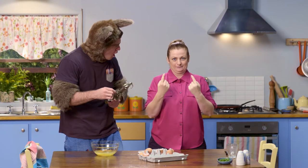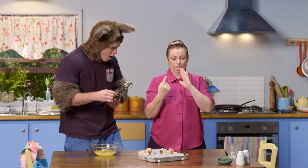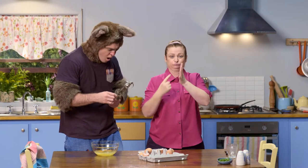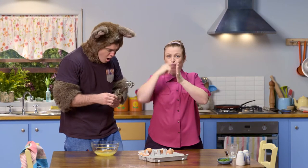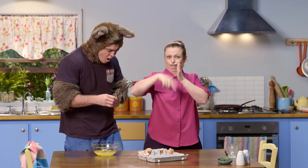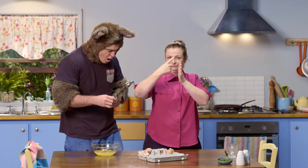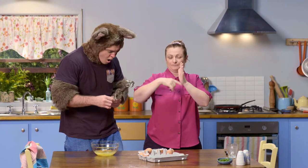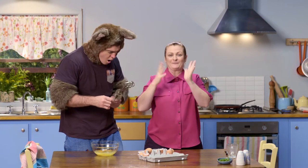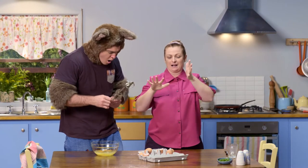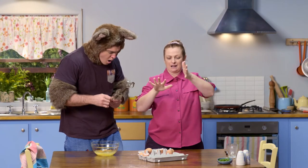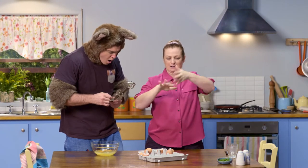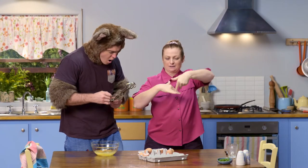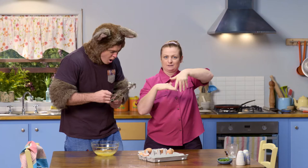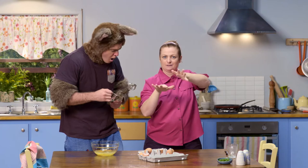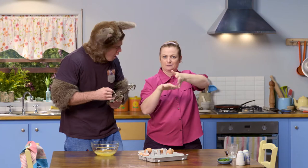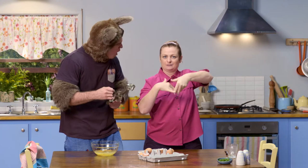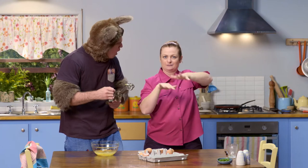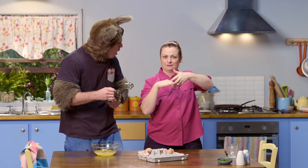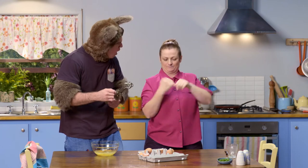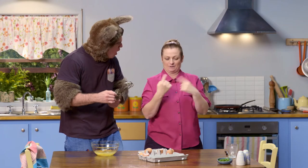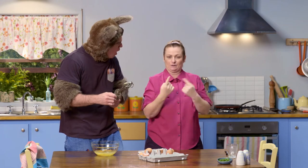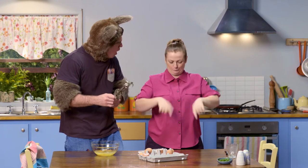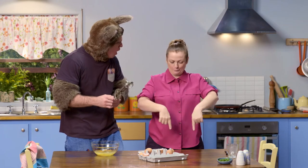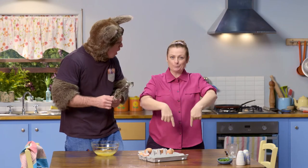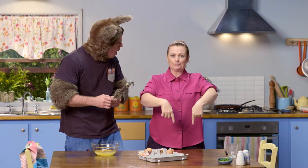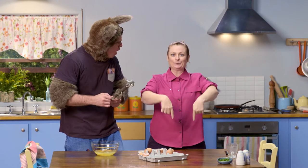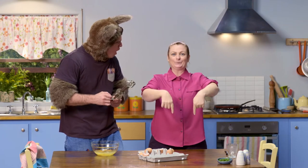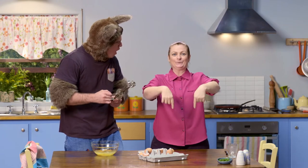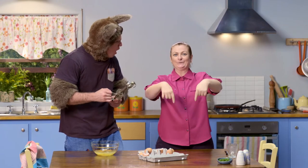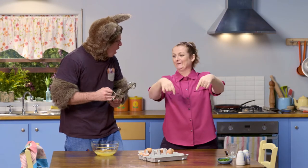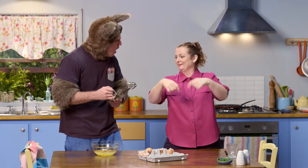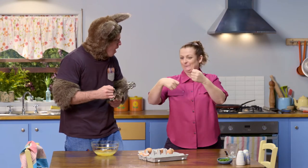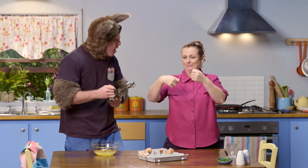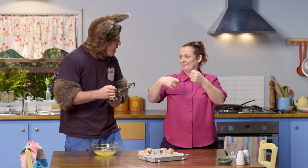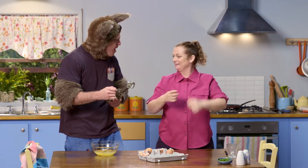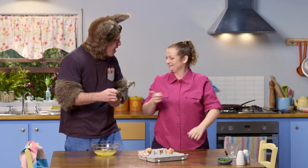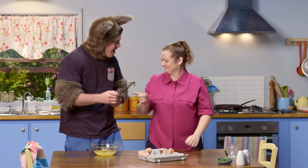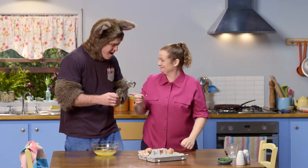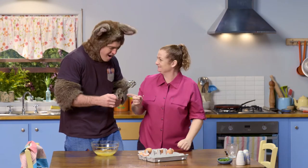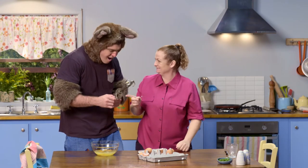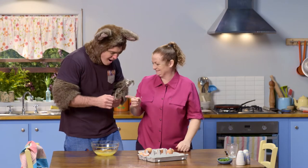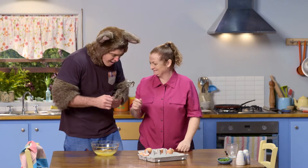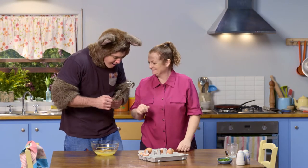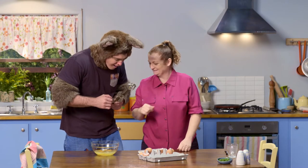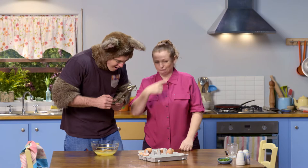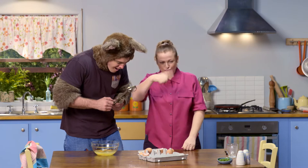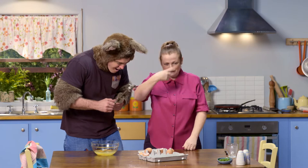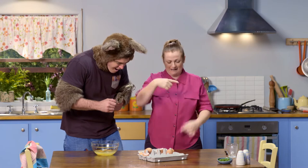So the main cogs spins the other two cogs around, using the teeth. Oh.